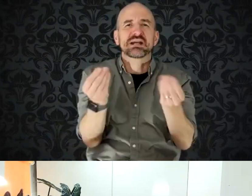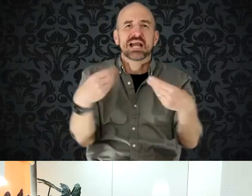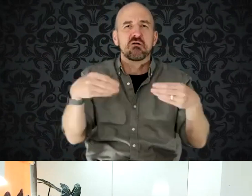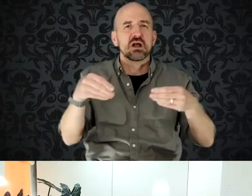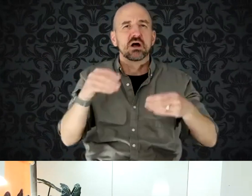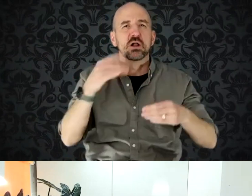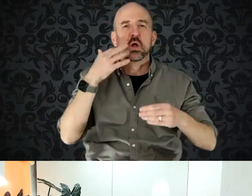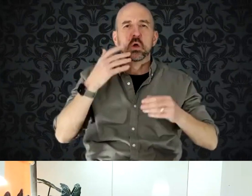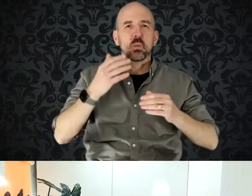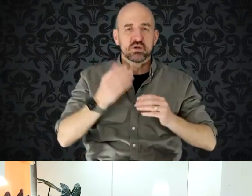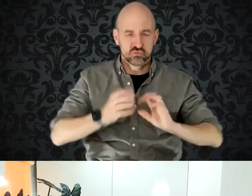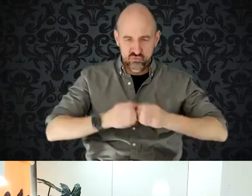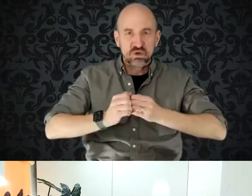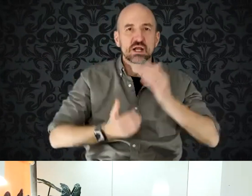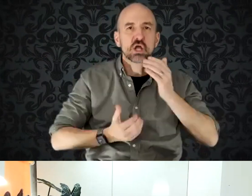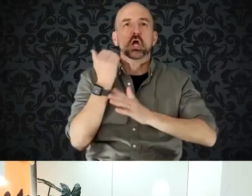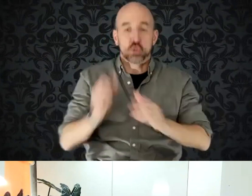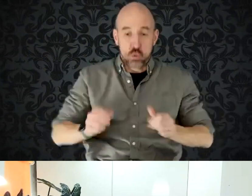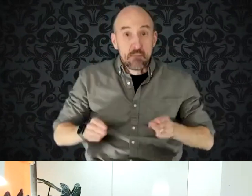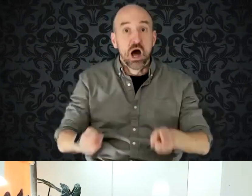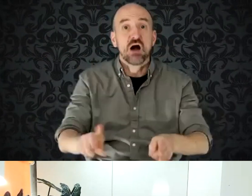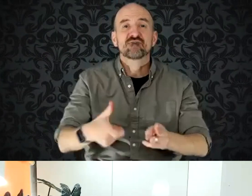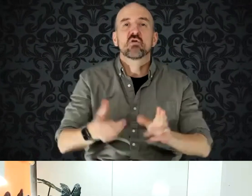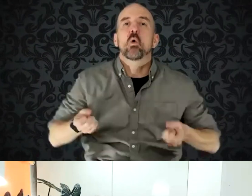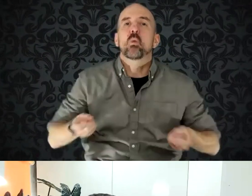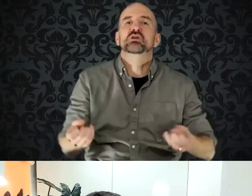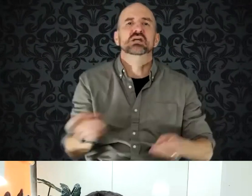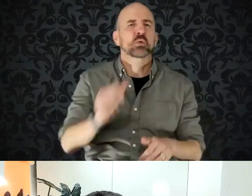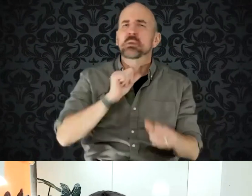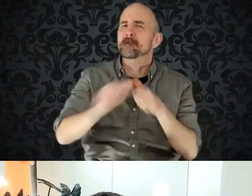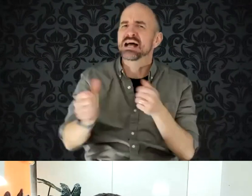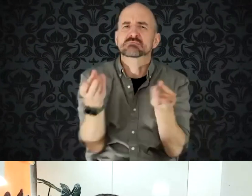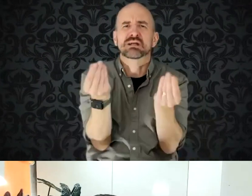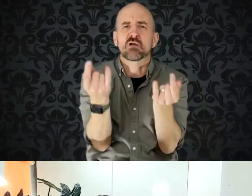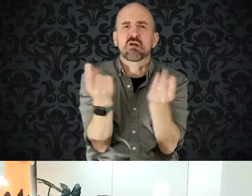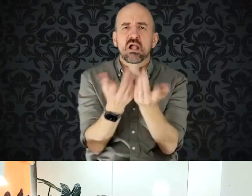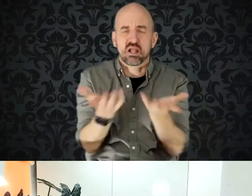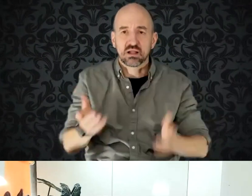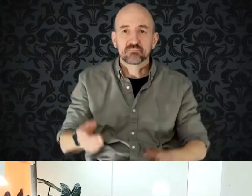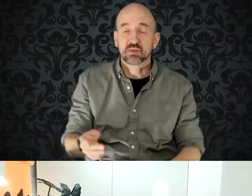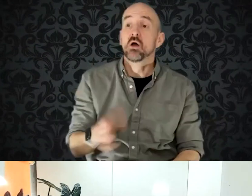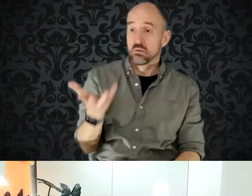what they are trying to communicate with me, maybe if they need more water. We have had some